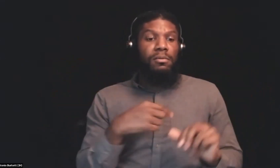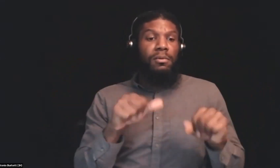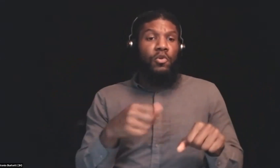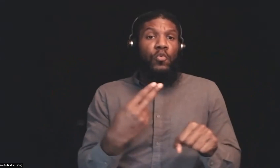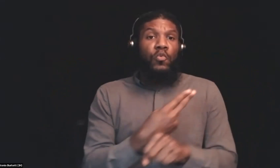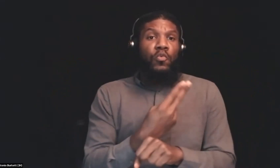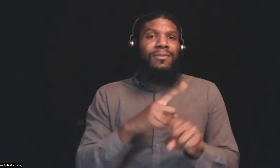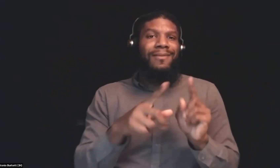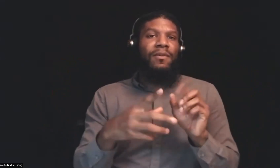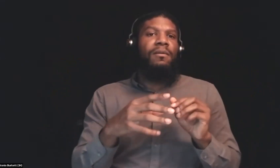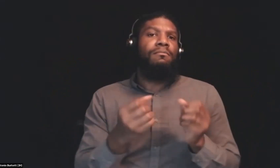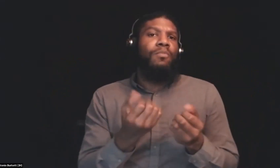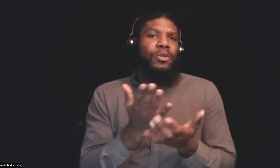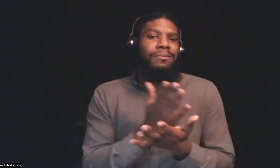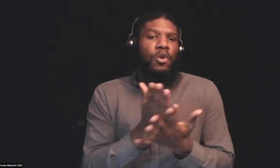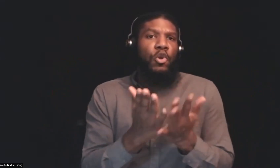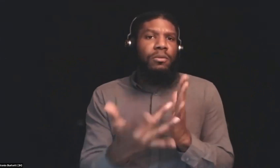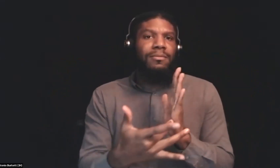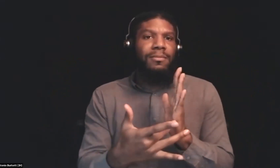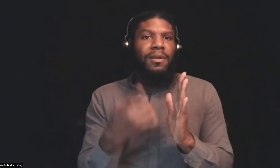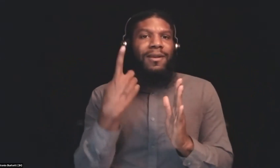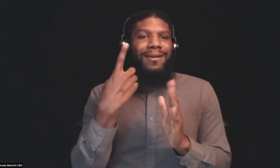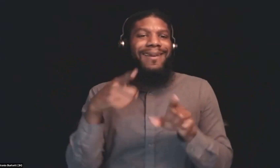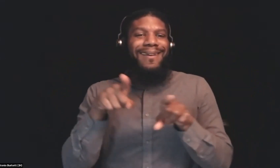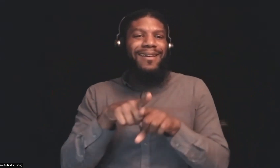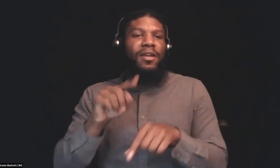tools for consulting on the actual writing itself as well, too. Especially in that digital space